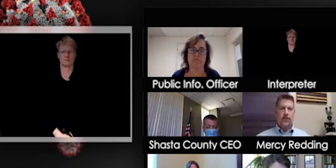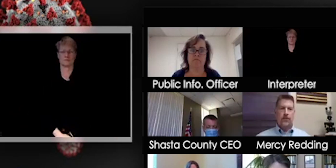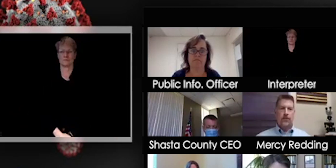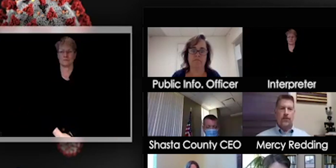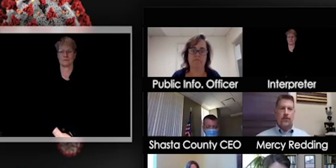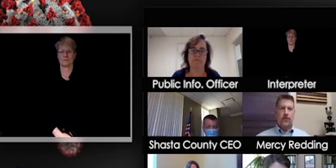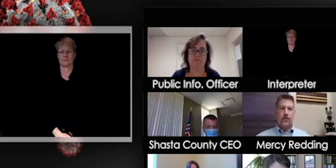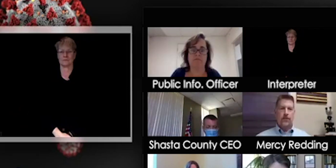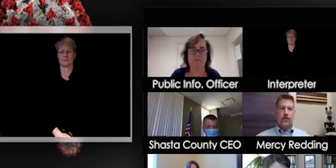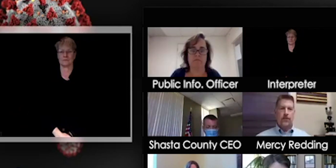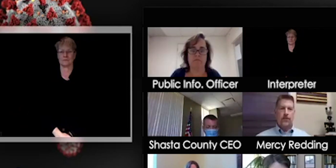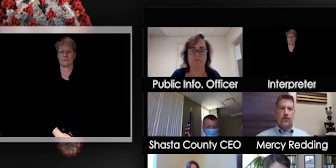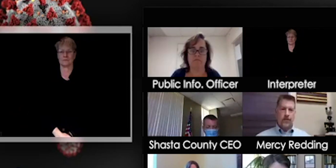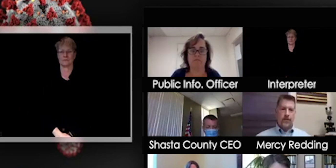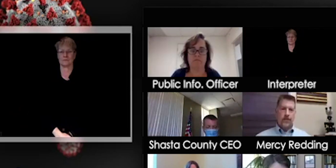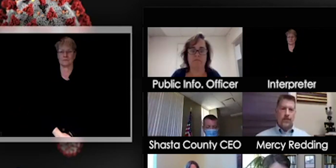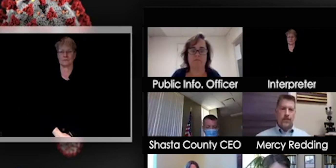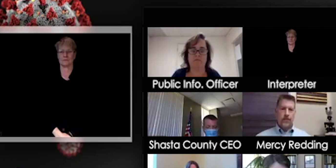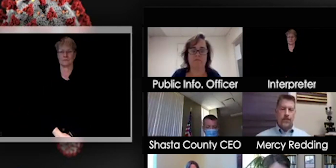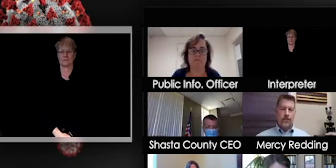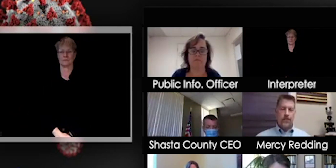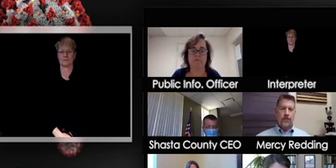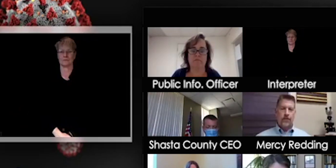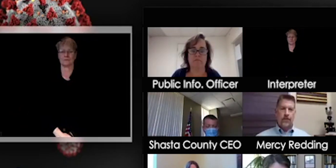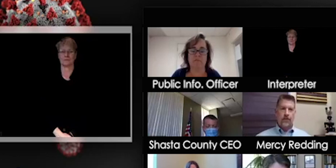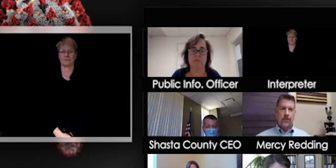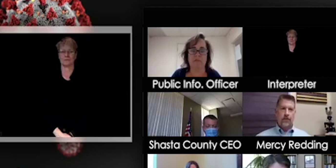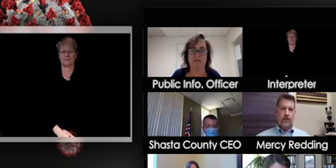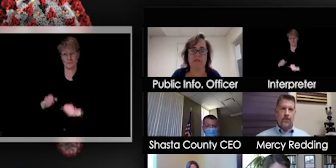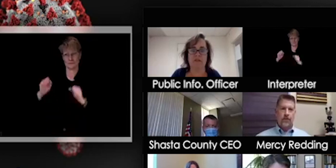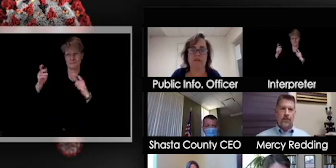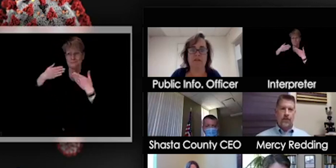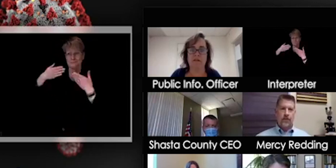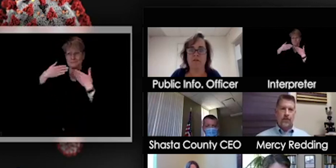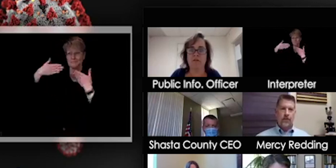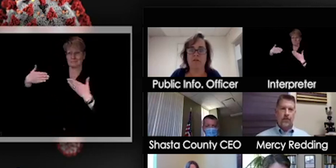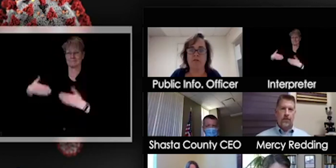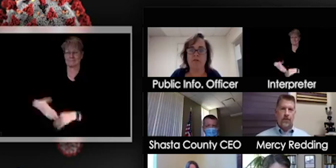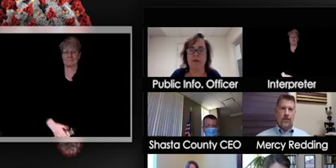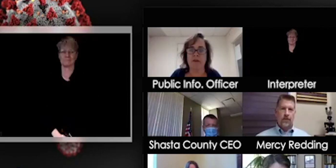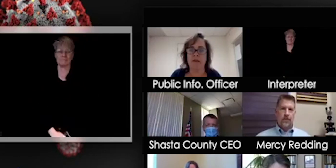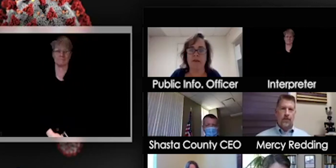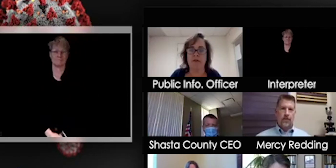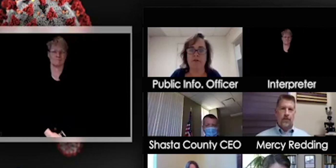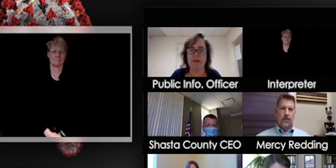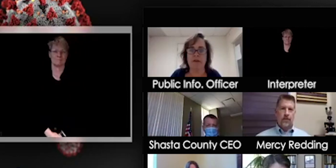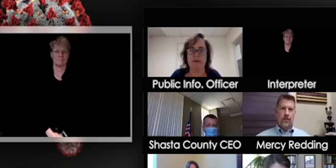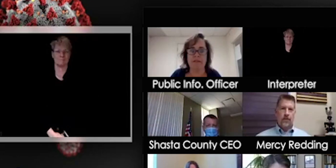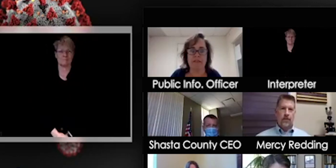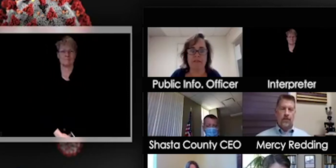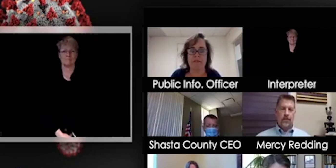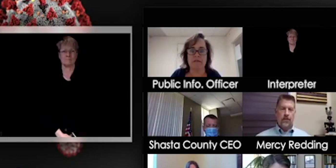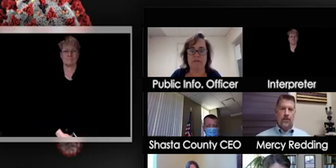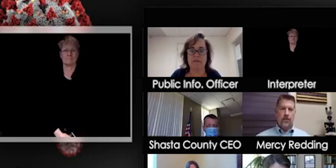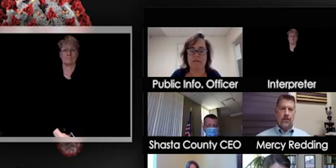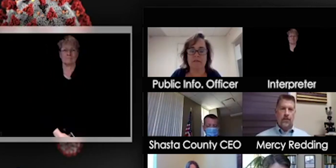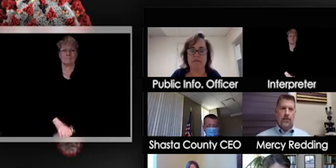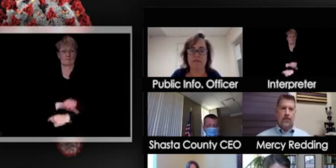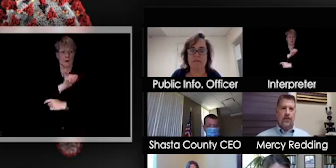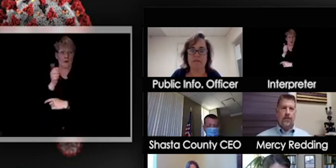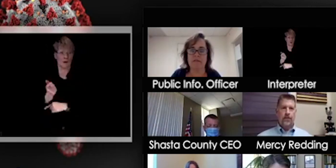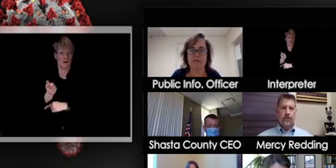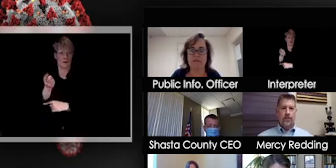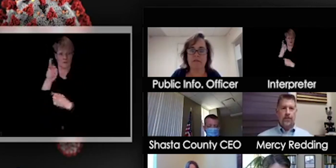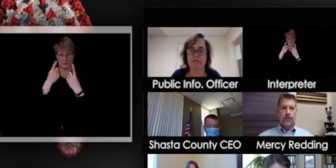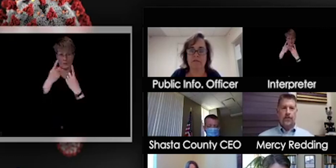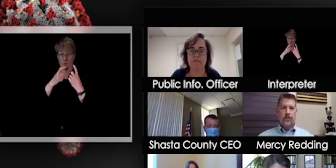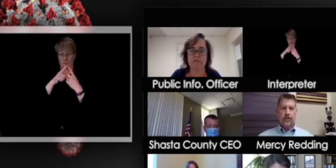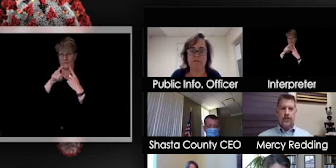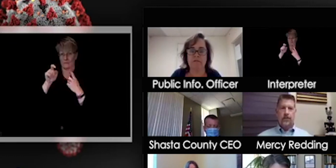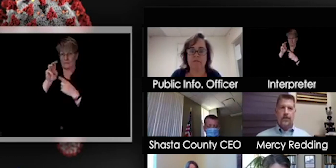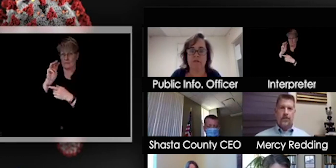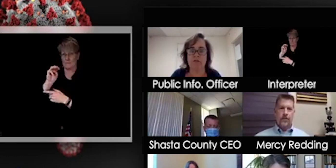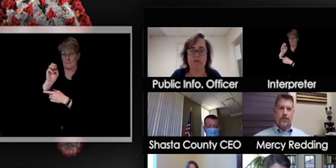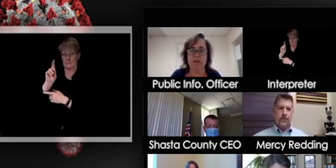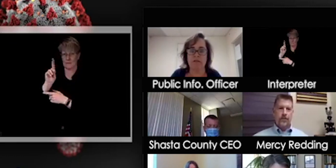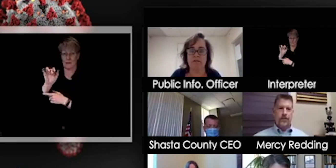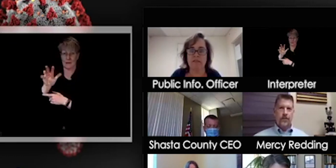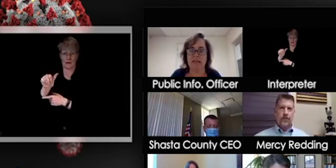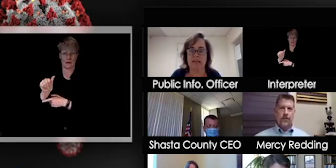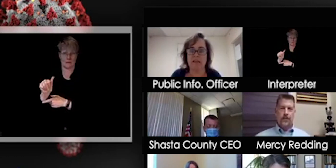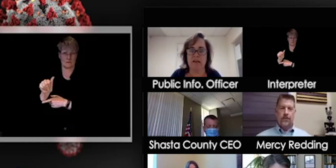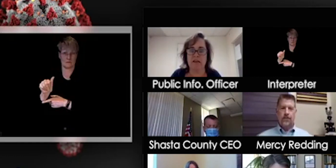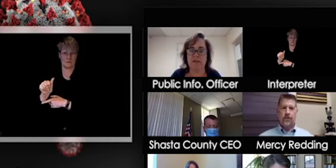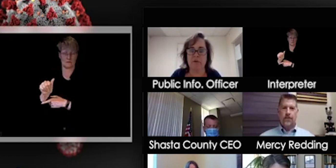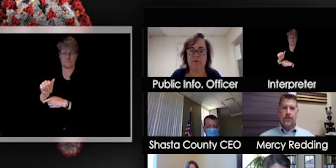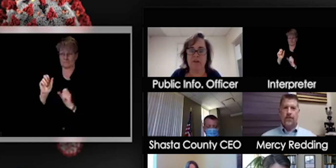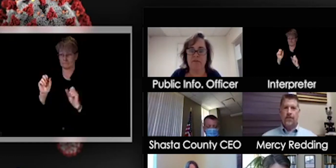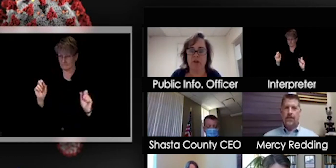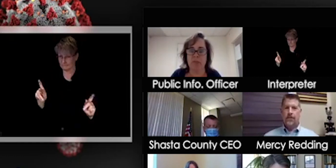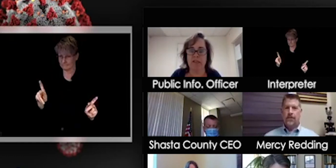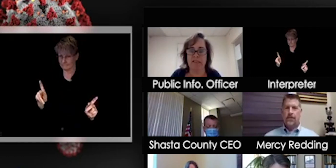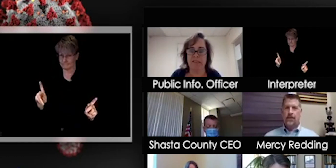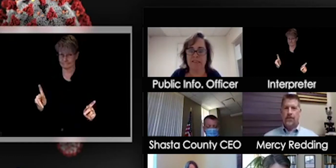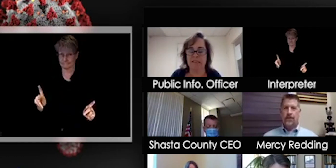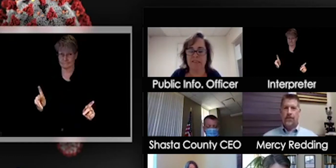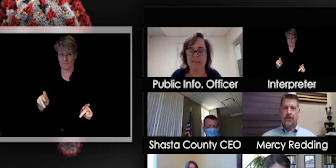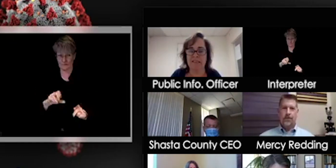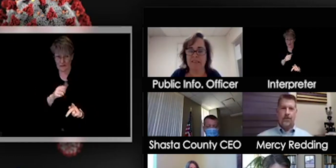Okay, thank you. Any other media questions? Anything else come up for any of our panelists?